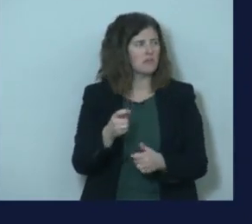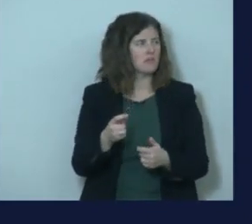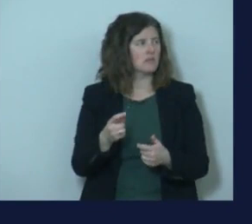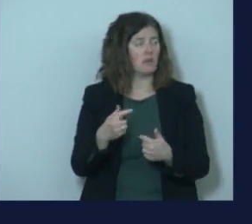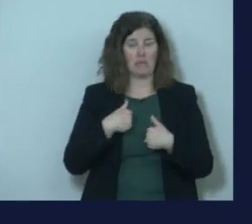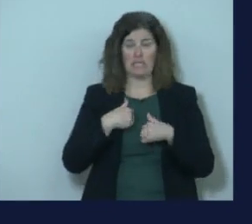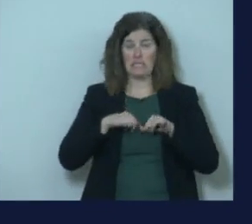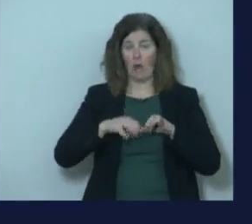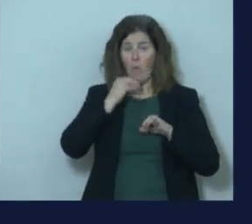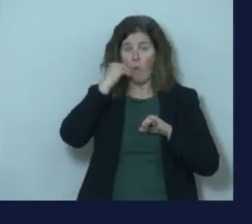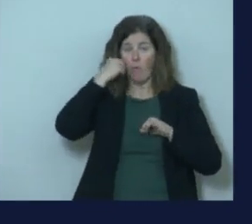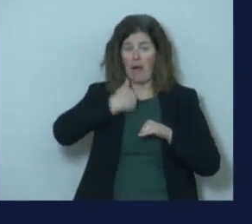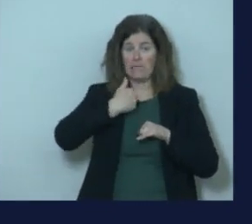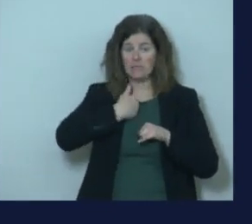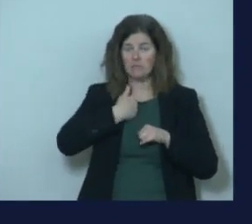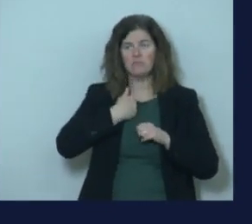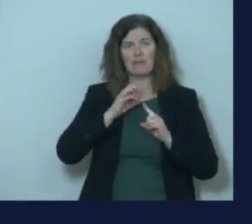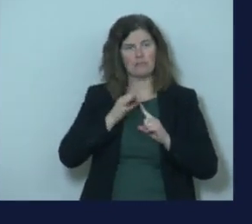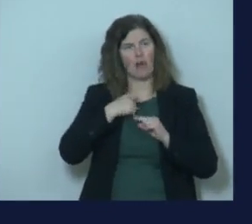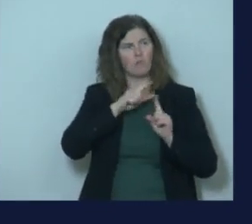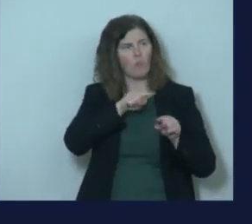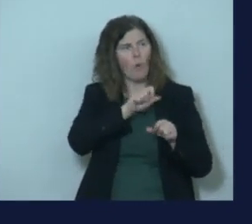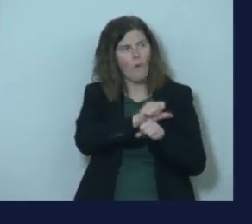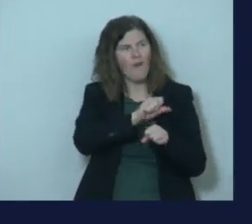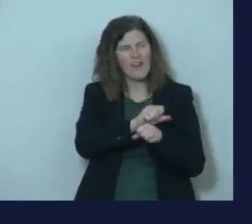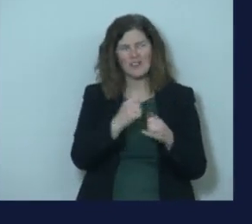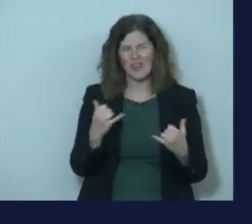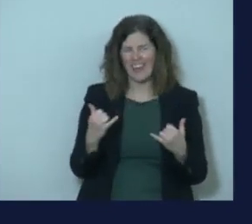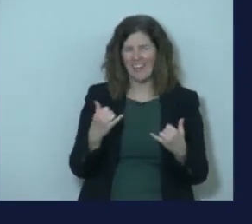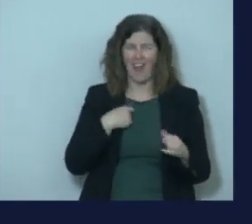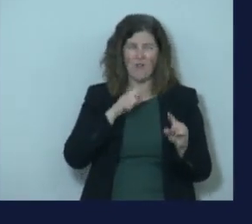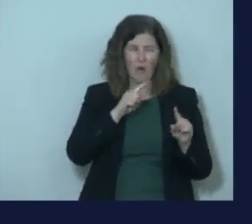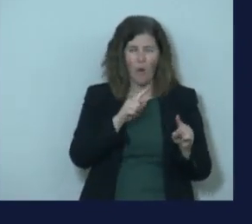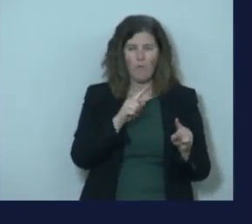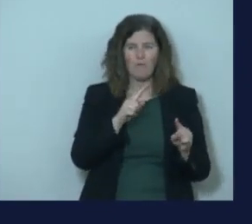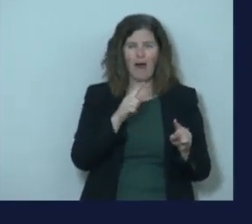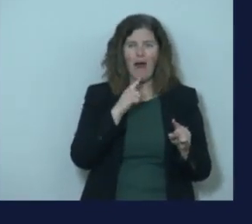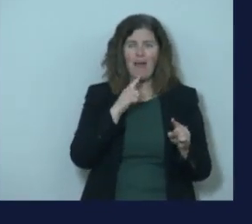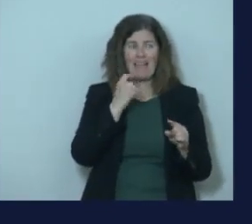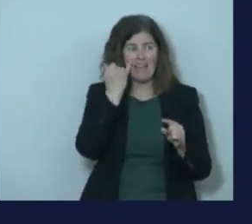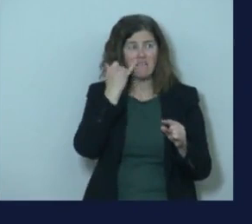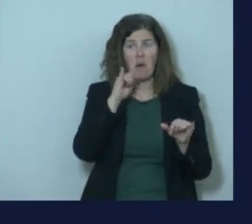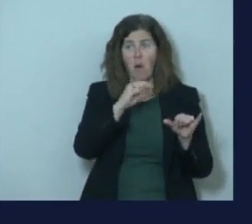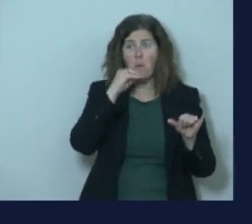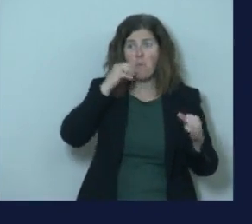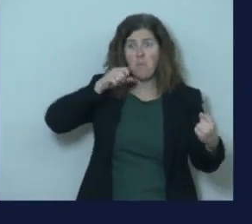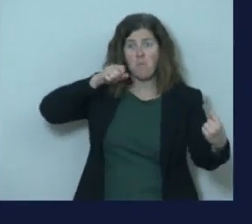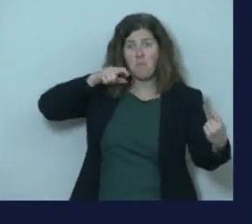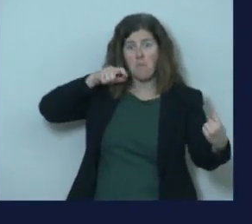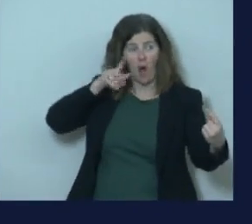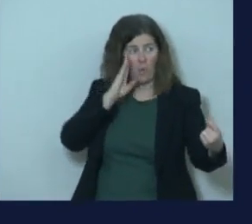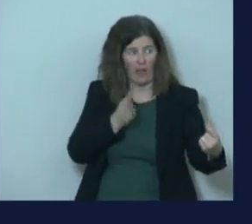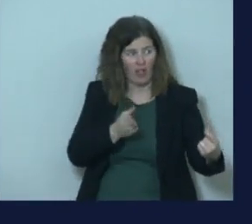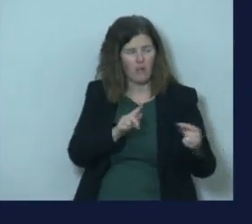DON’T DO IT ON PARKS OR ON HIKES.